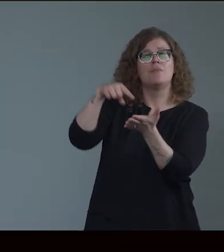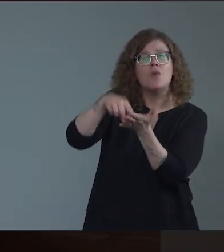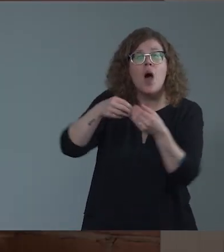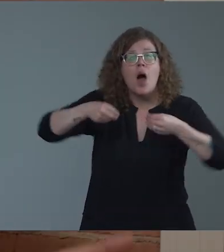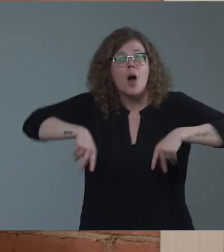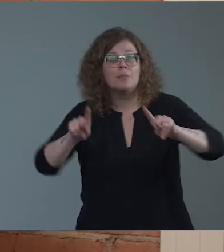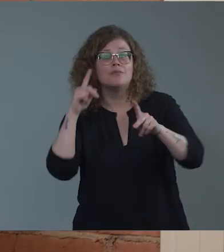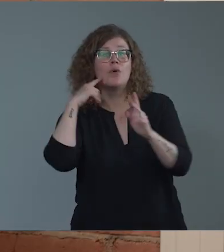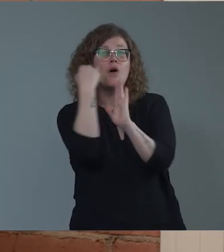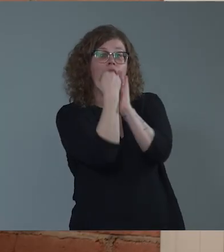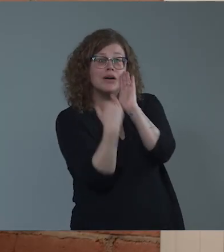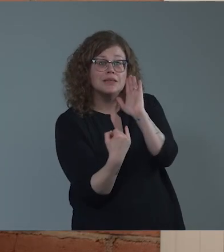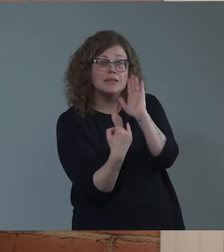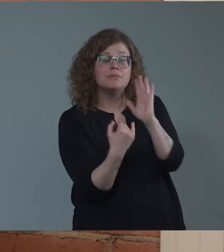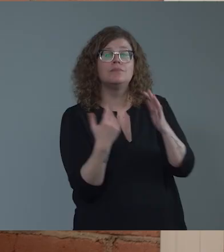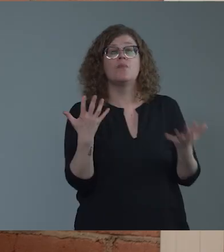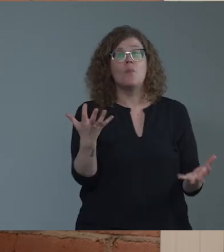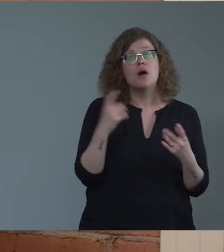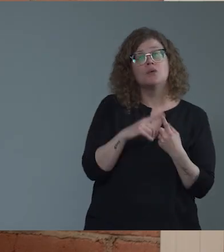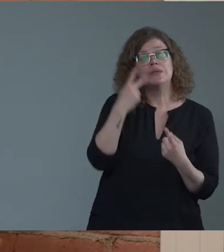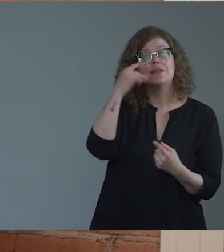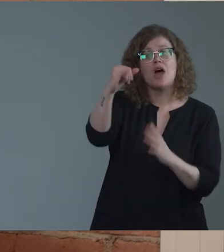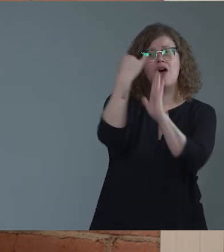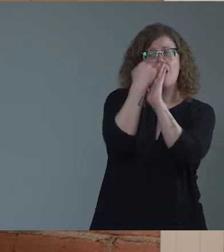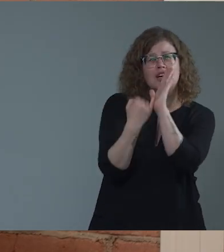Placemaking is a really important part of our city. All of us have it.